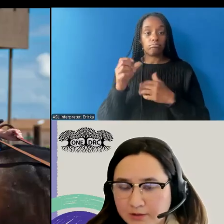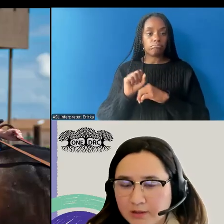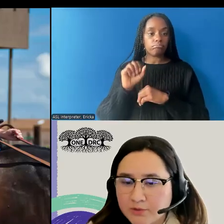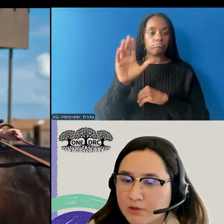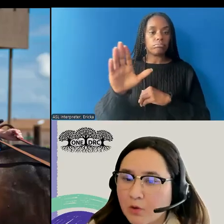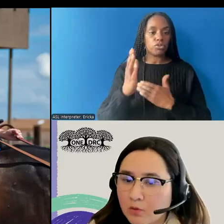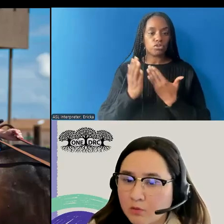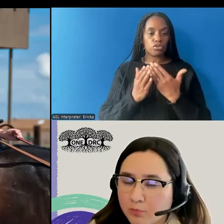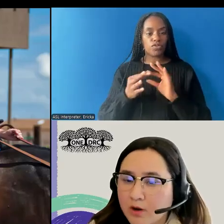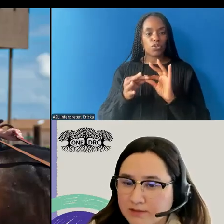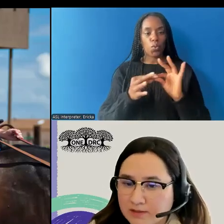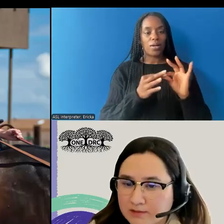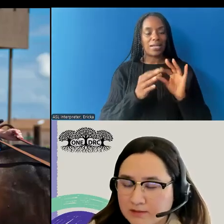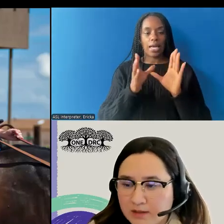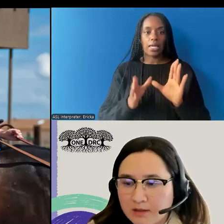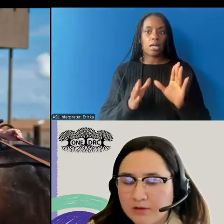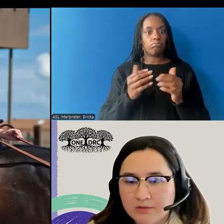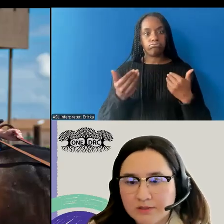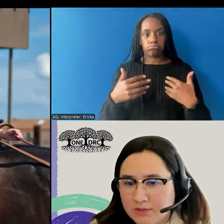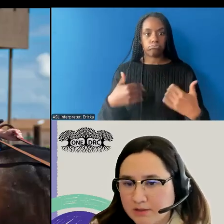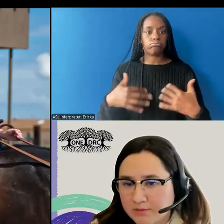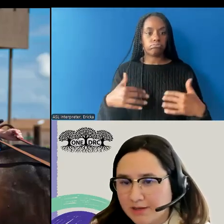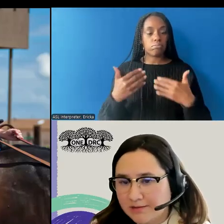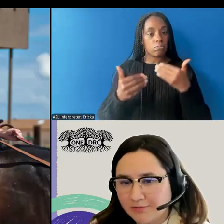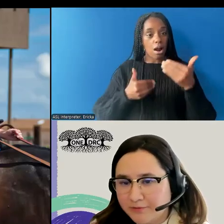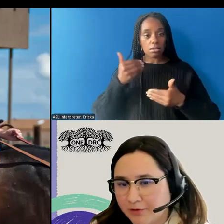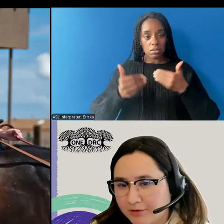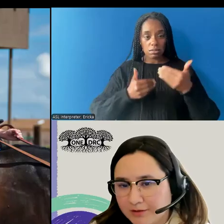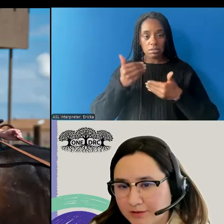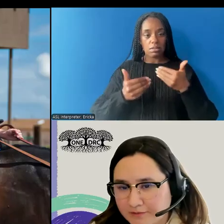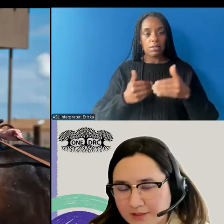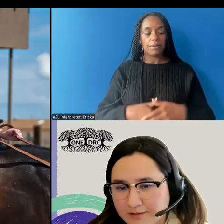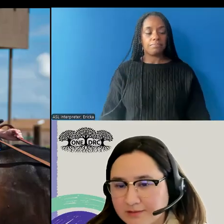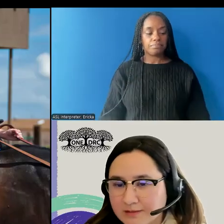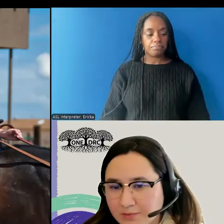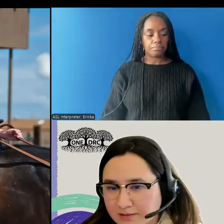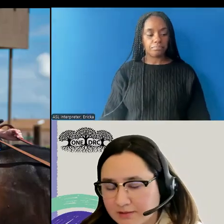And it was a whole process. You know, sometimes we've heard it could have taken six months,